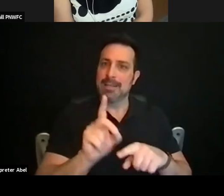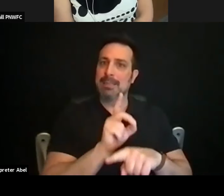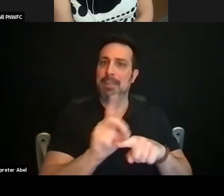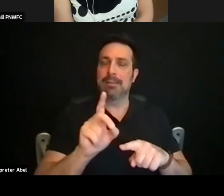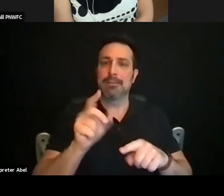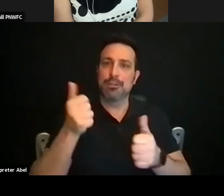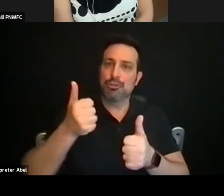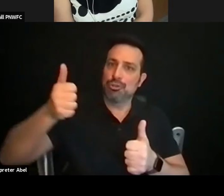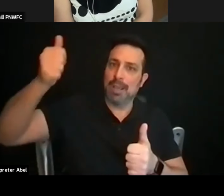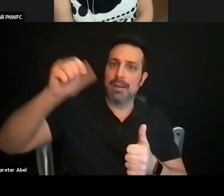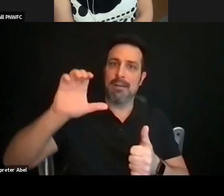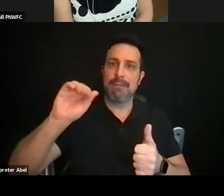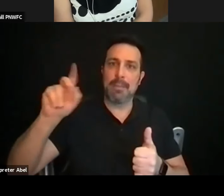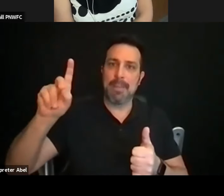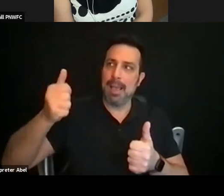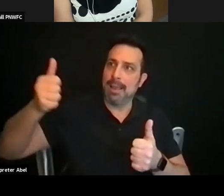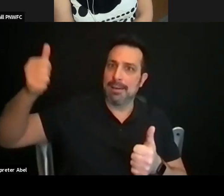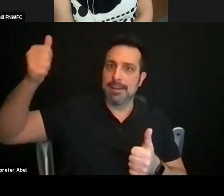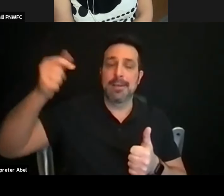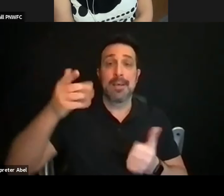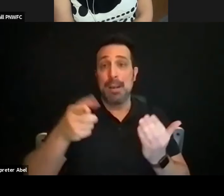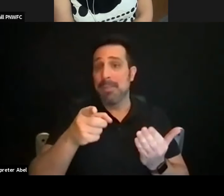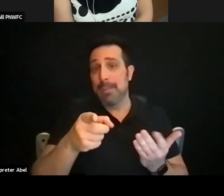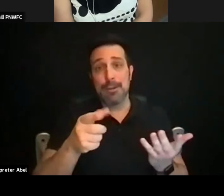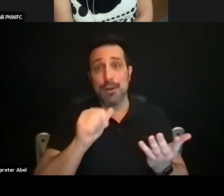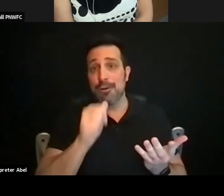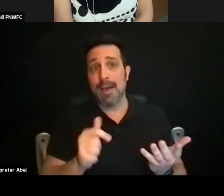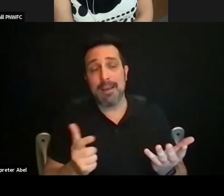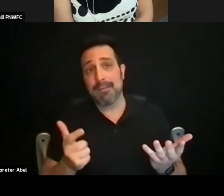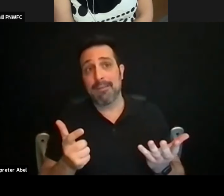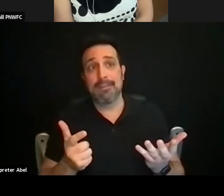your specialty is let's say your former military and